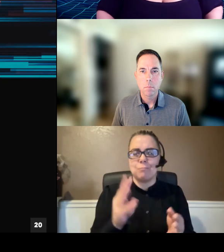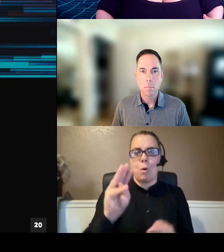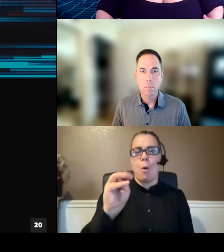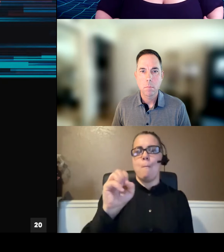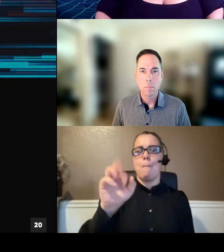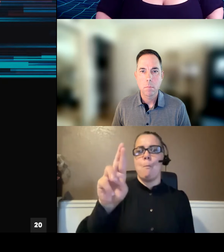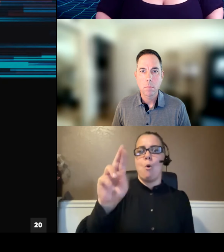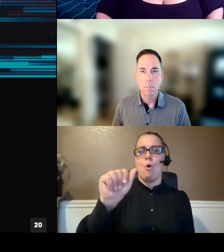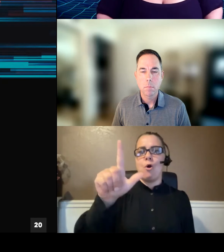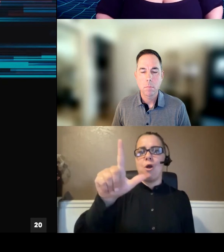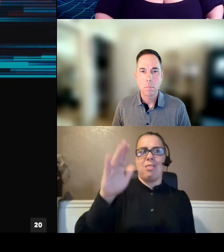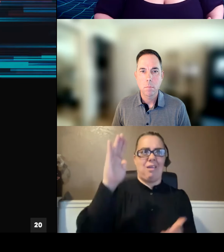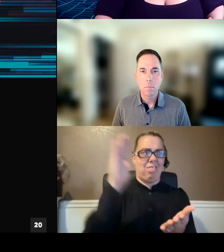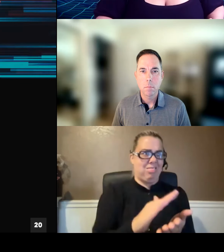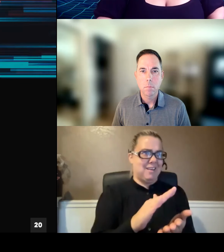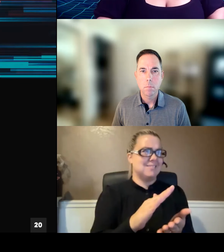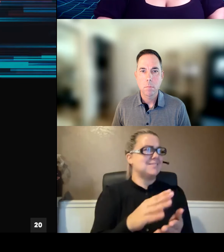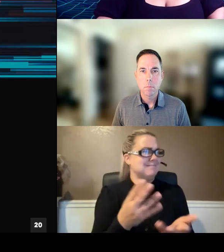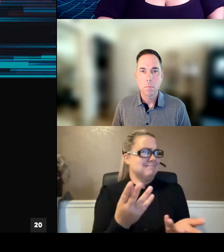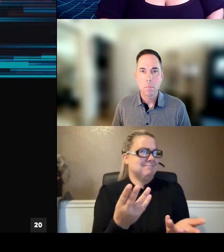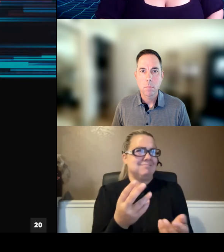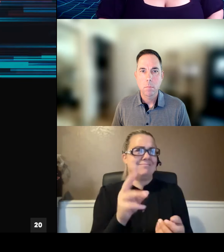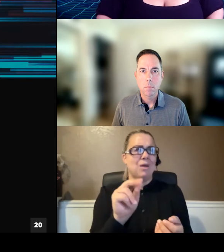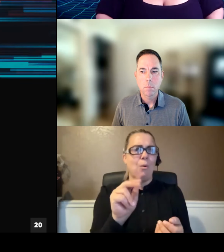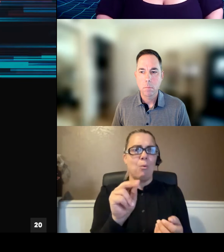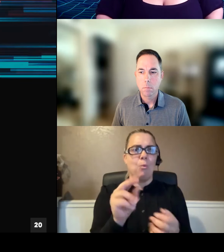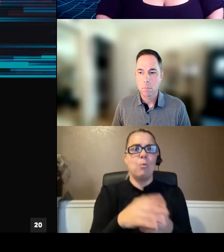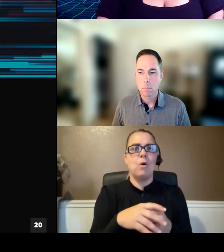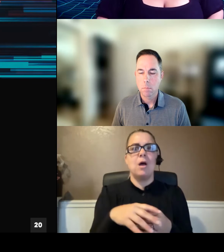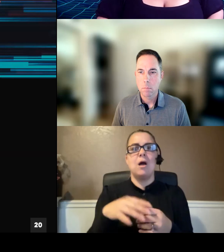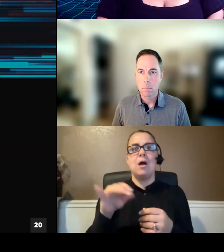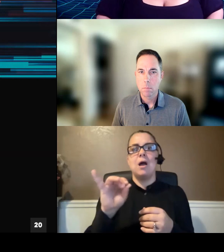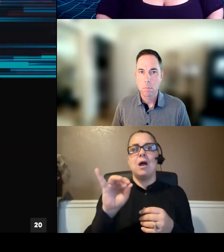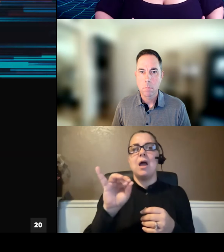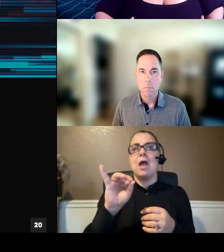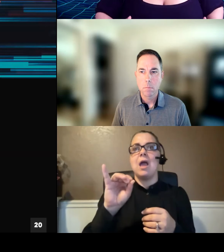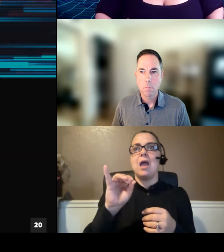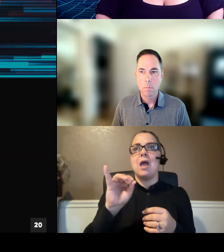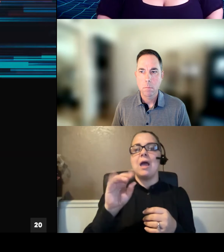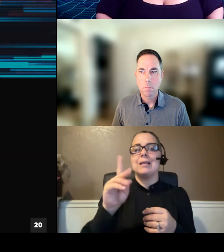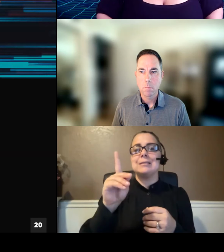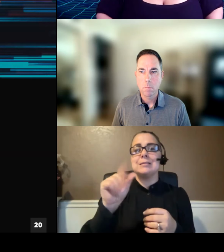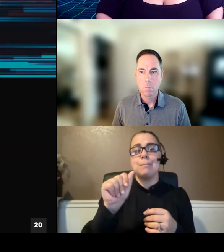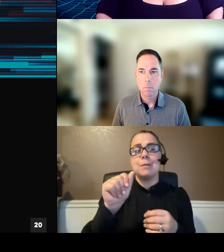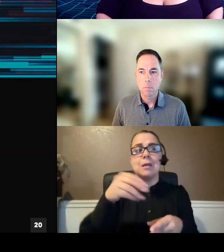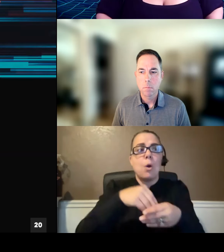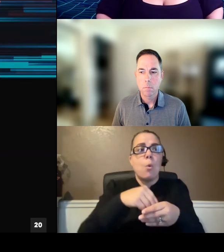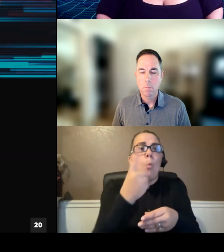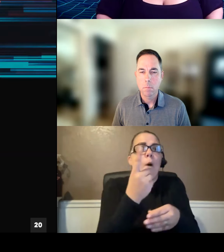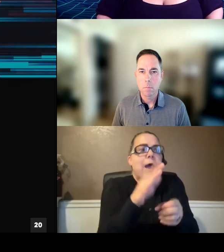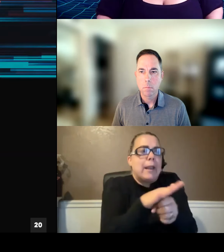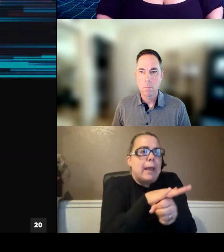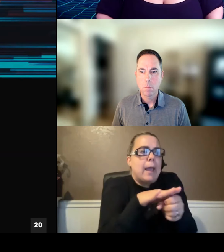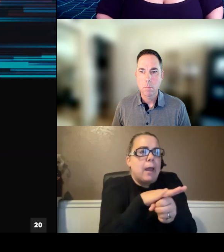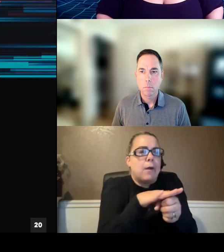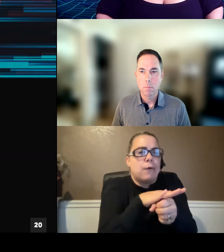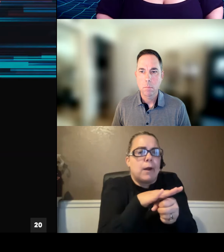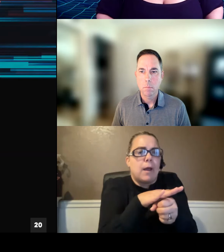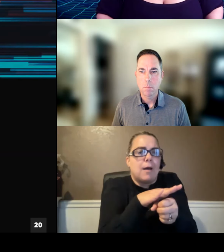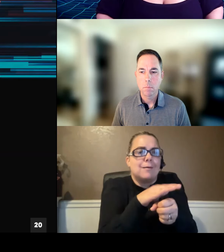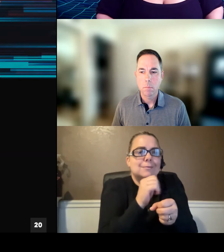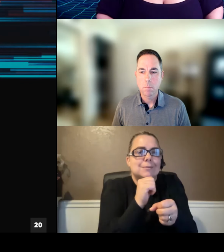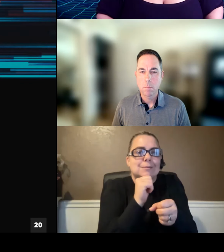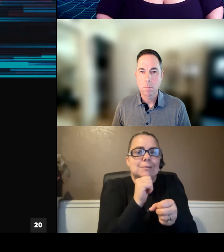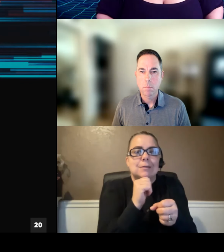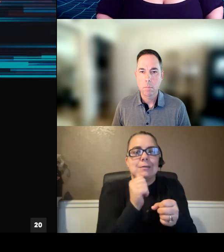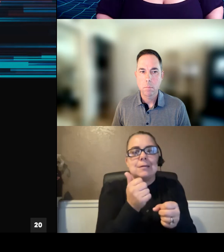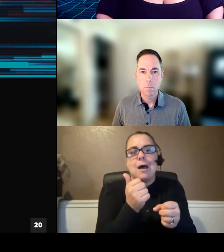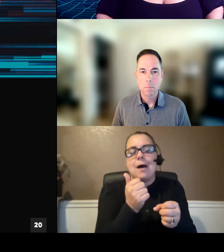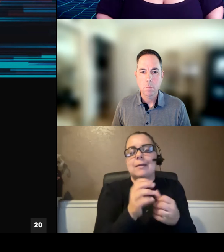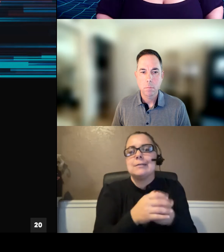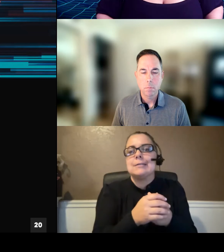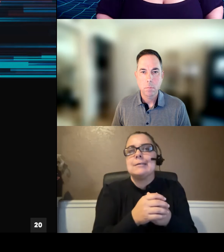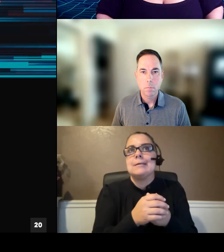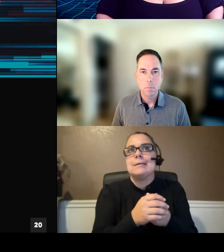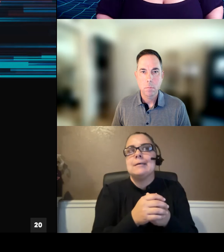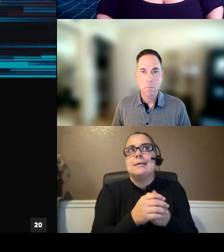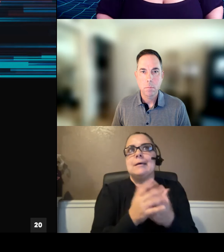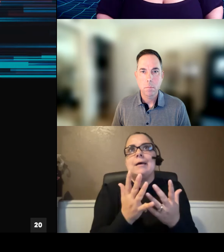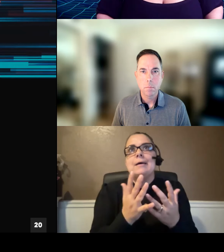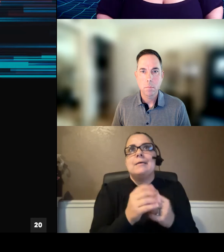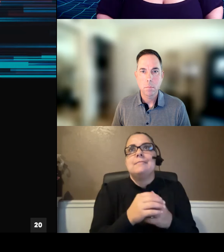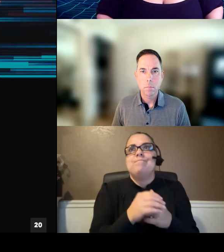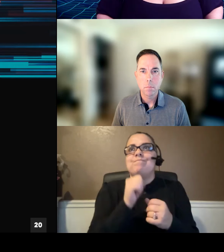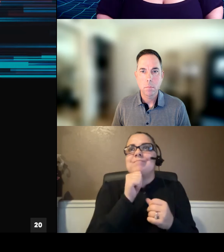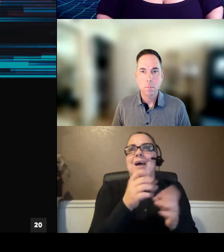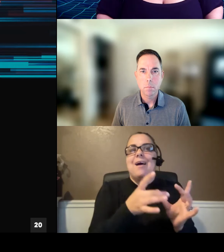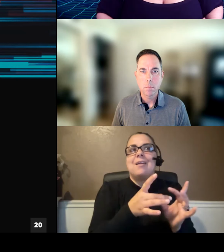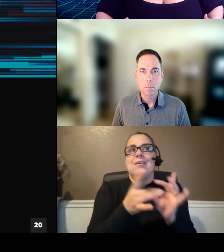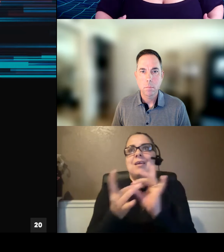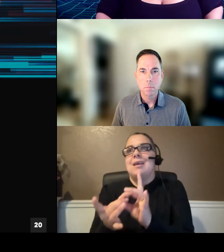or anything like that. And an impairment in one area is not something to -- it doesn't mean